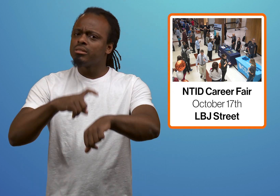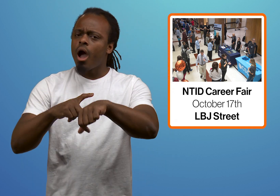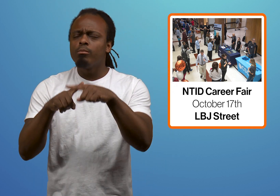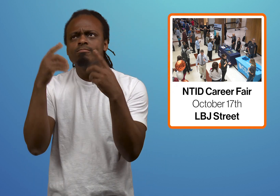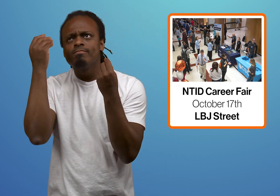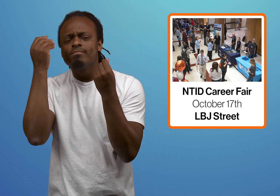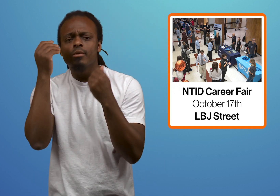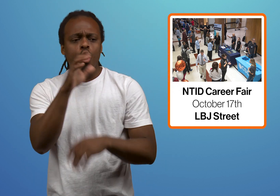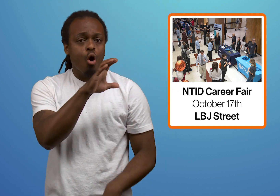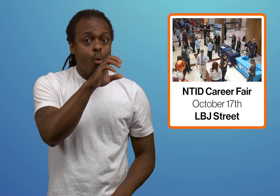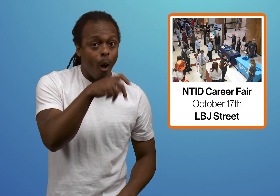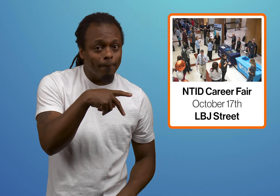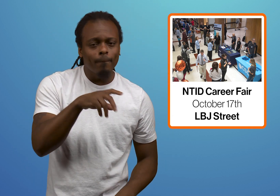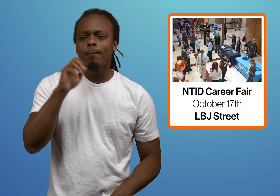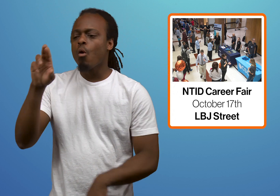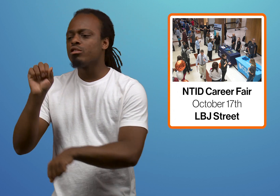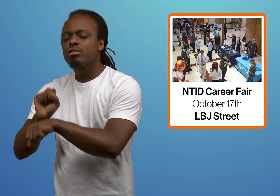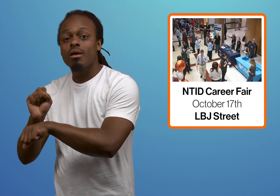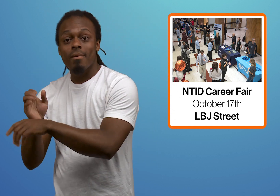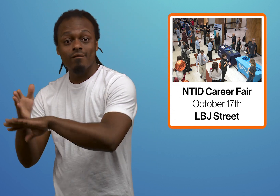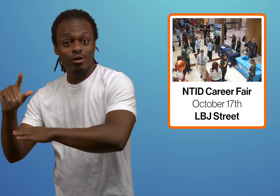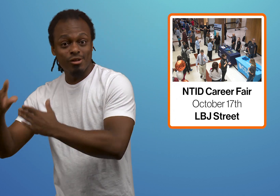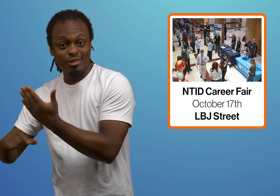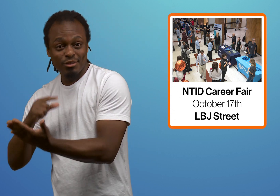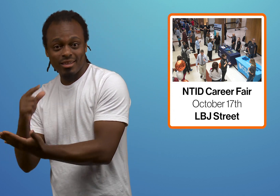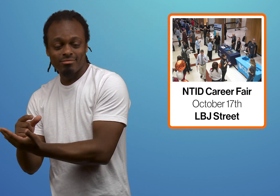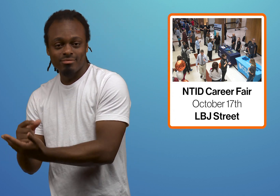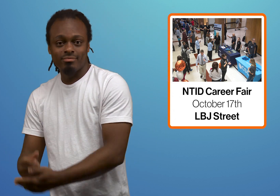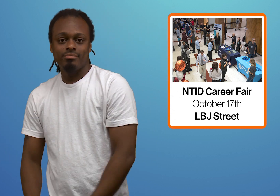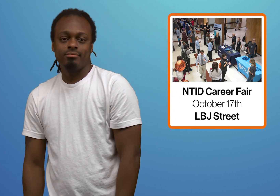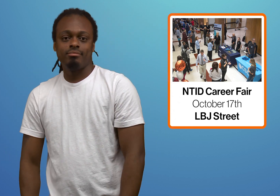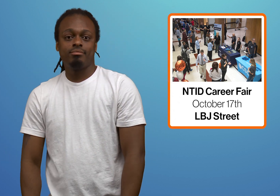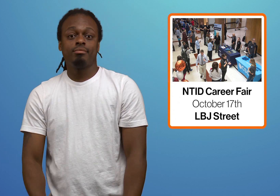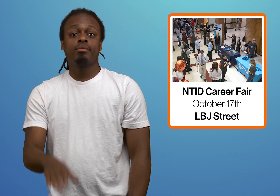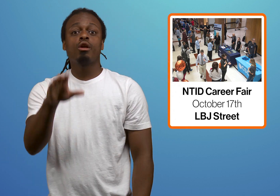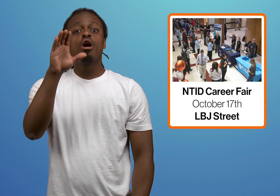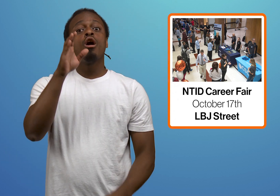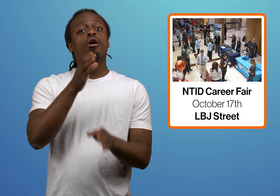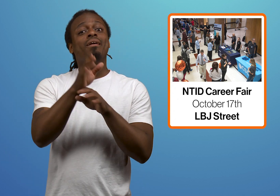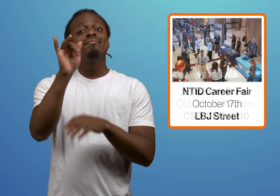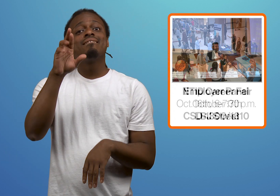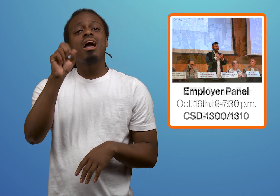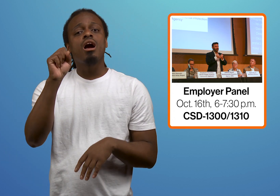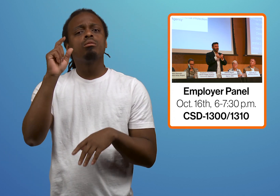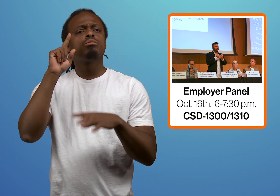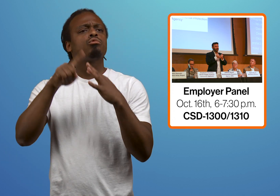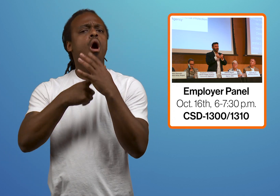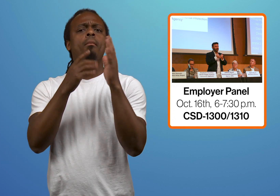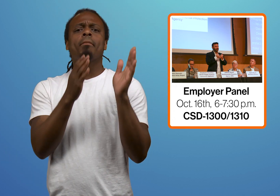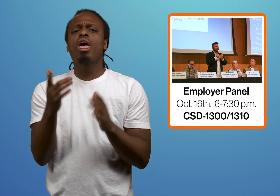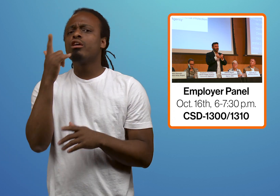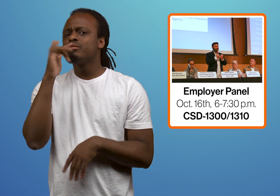it’s always time to think about co-ops and jobs after graduation!